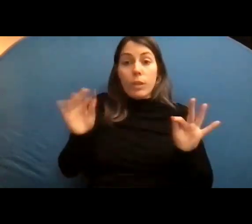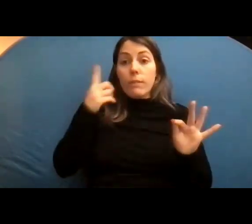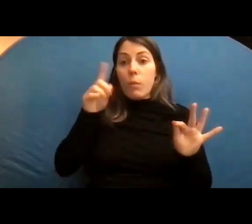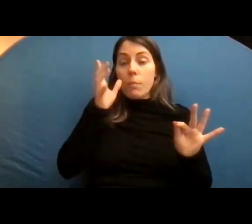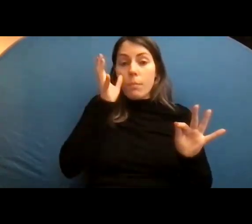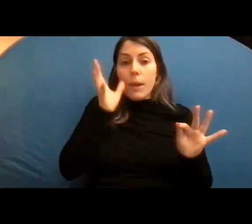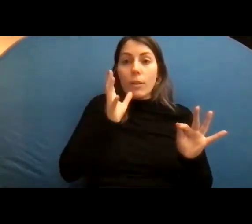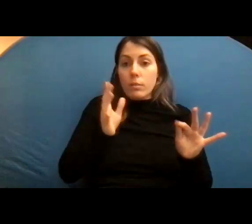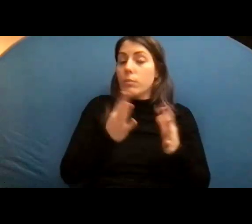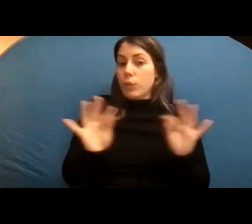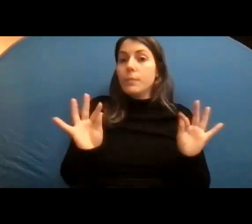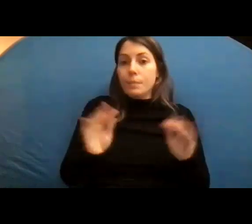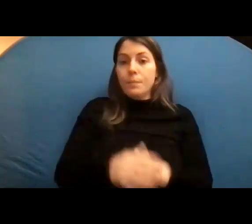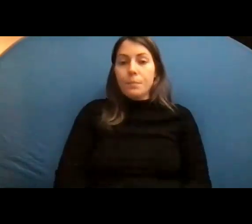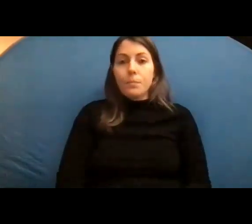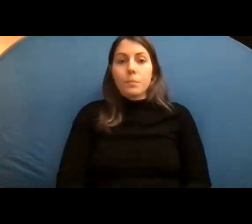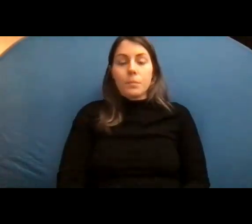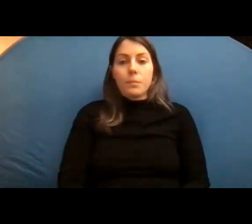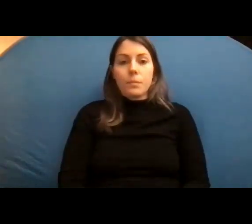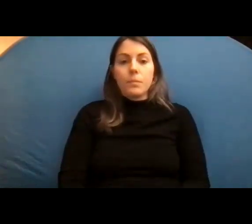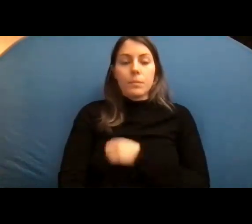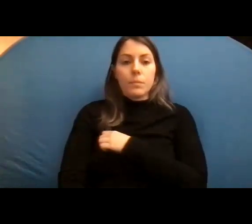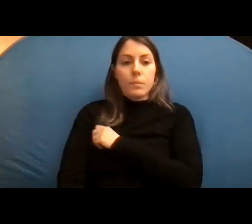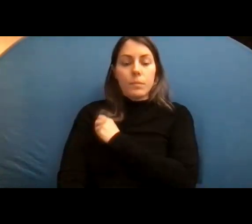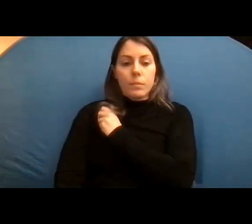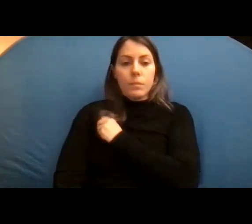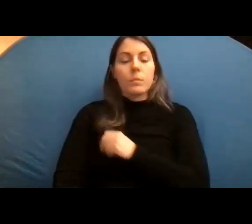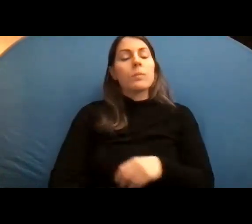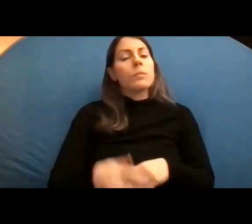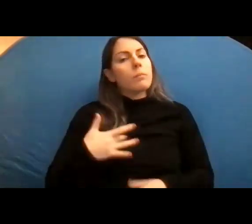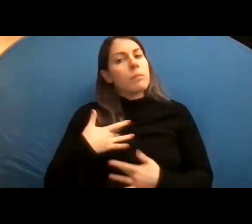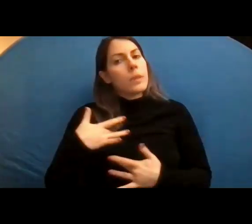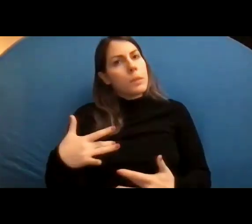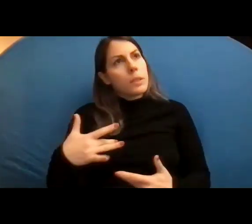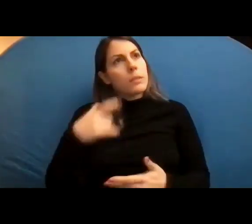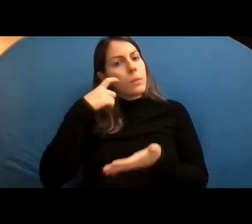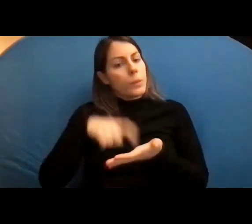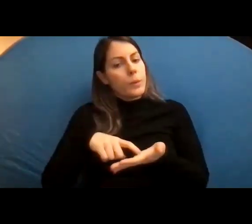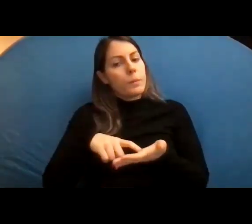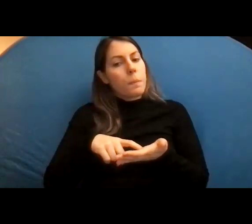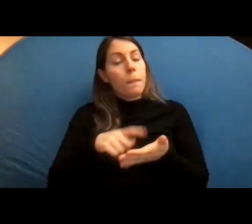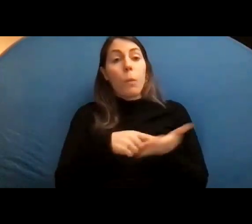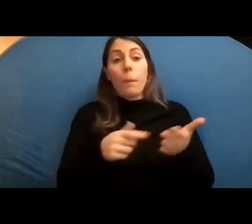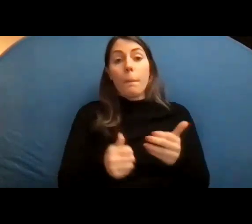that. And it should be at no cost to the parent, of course.